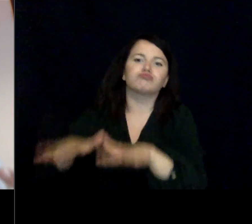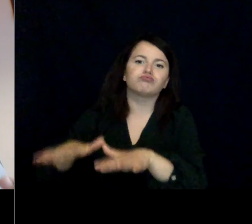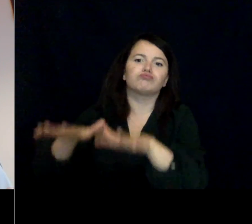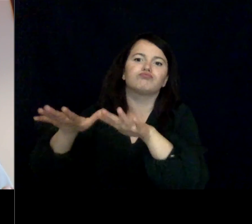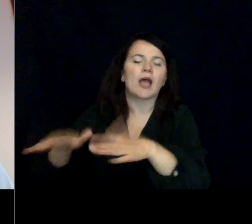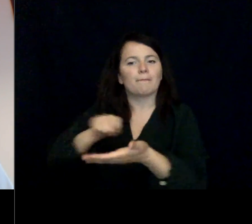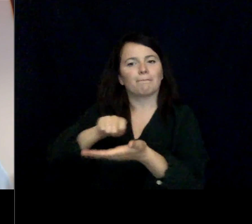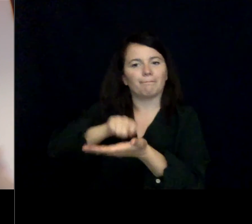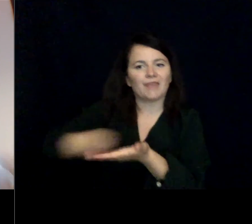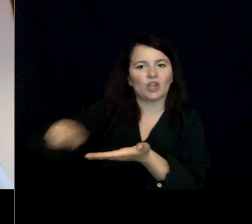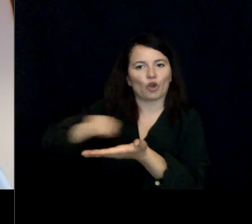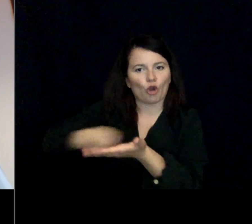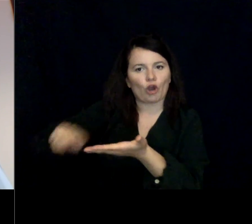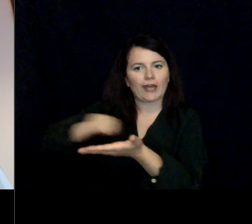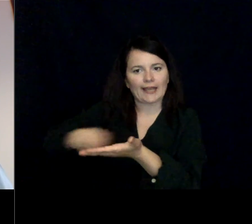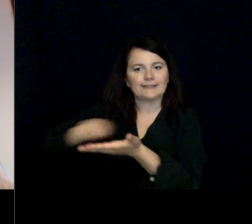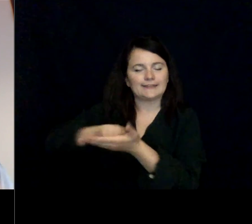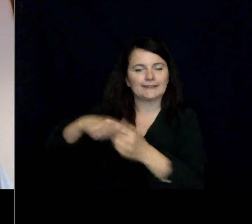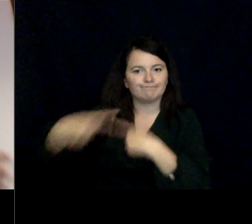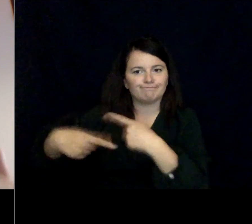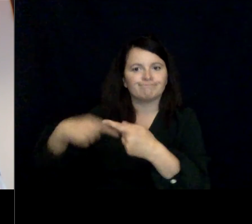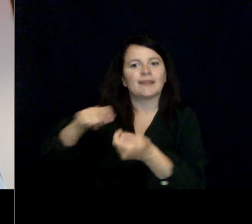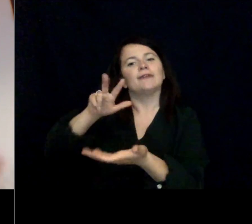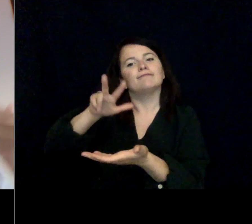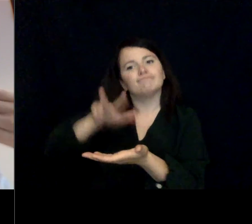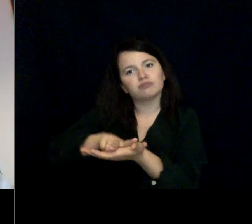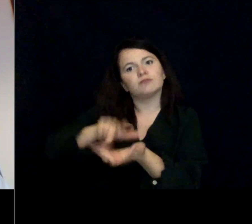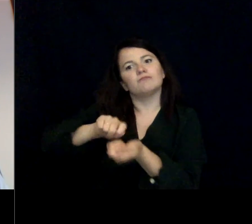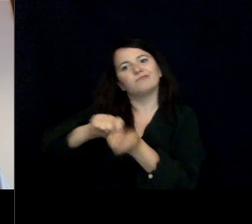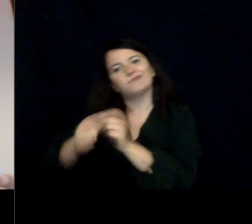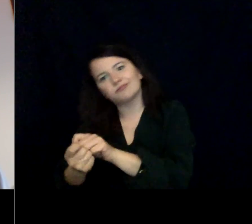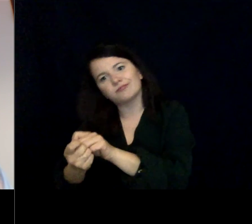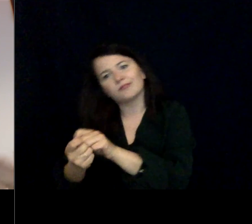At the end of the day we aren't a financial sector. Things go slow.